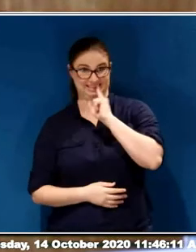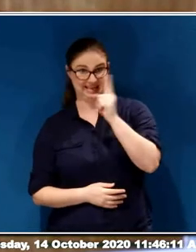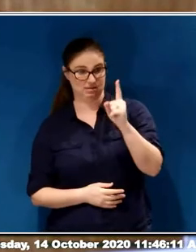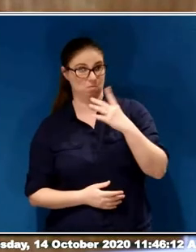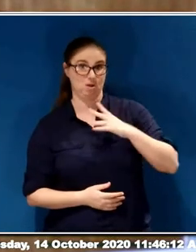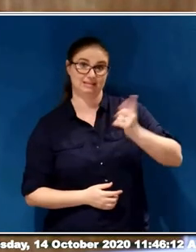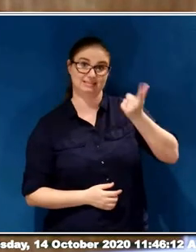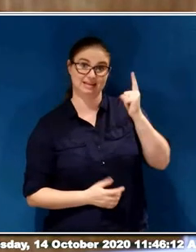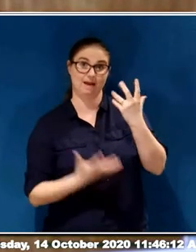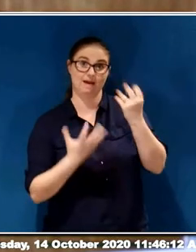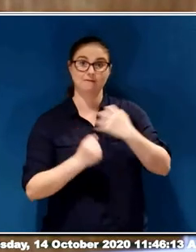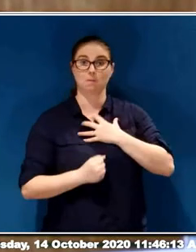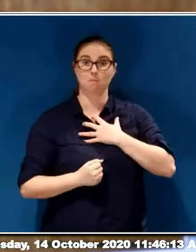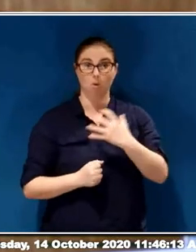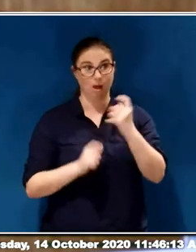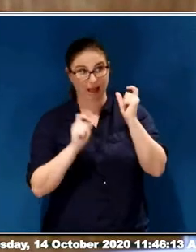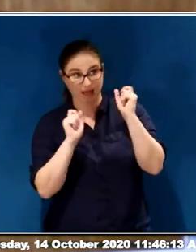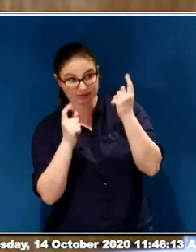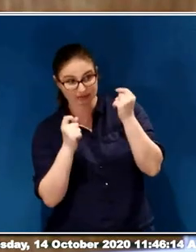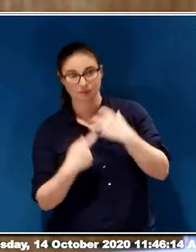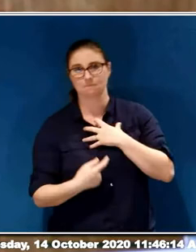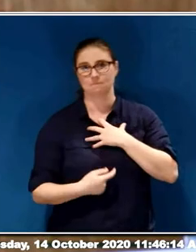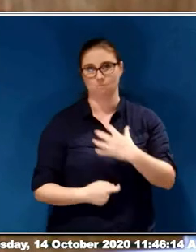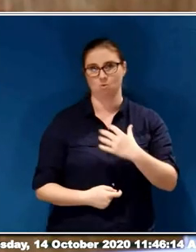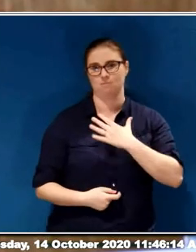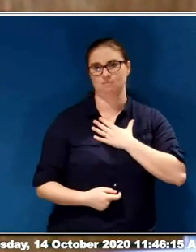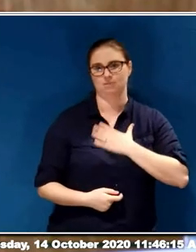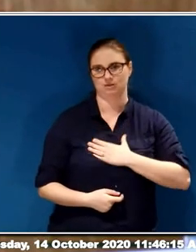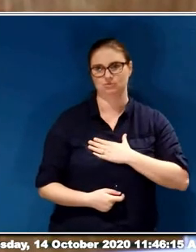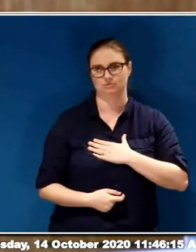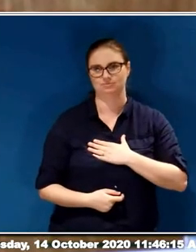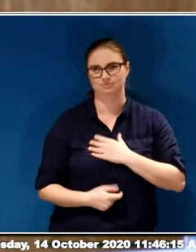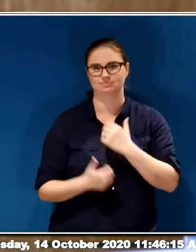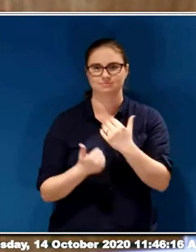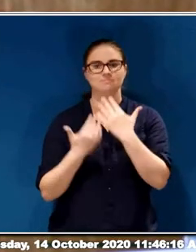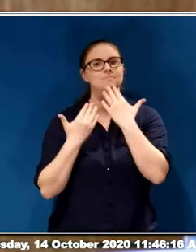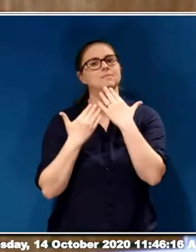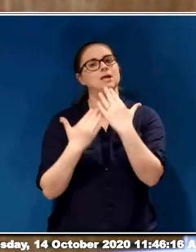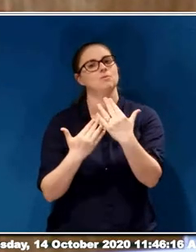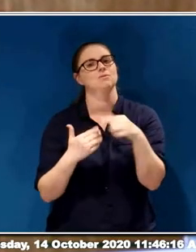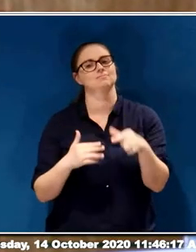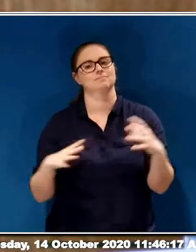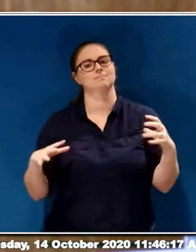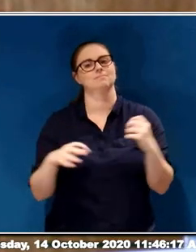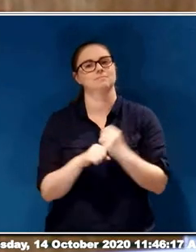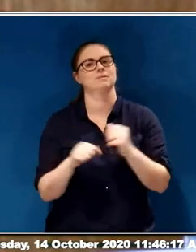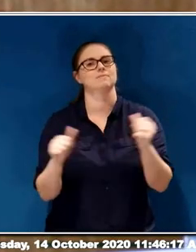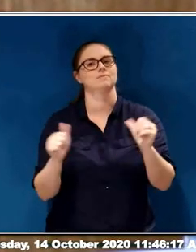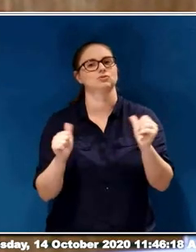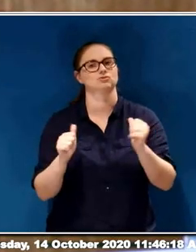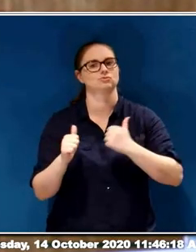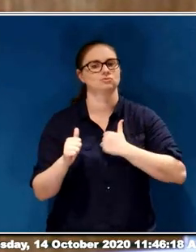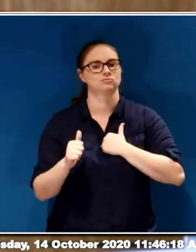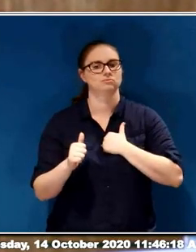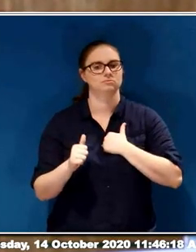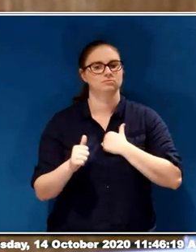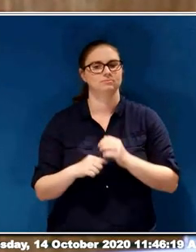Commissioners, subject to any questions, that's the conclusion of this evidence. Mr Fraser, may I just add one thing, just a quote